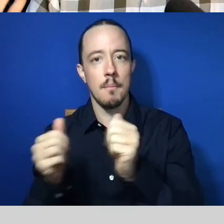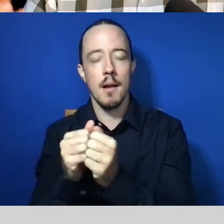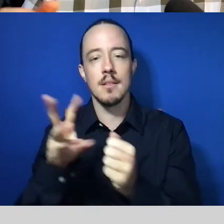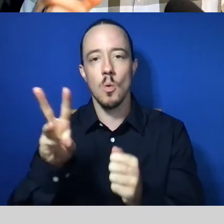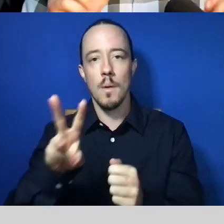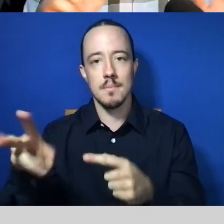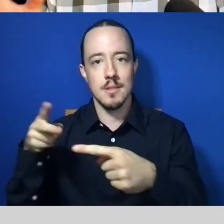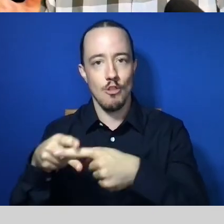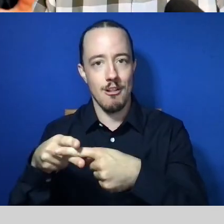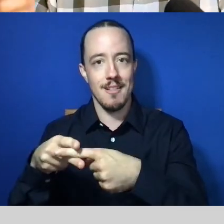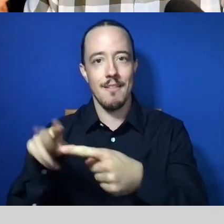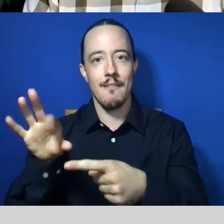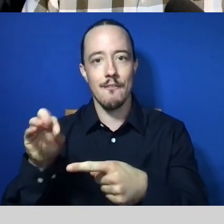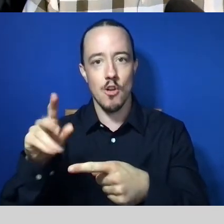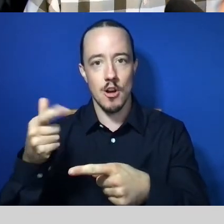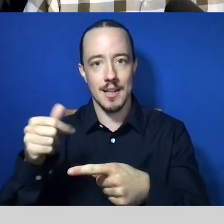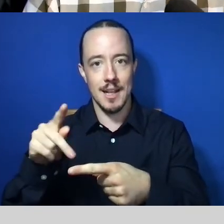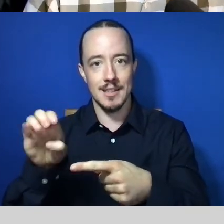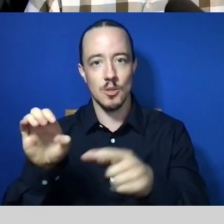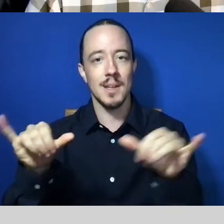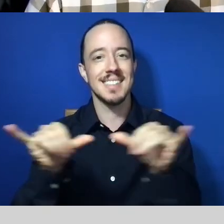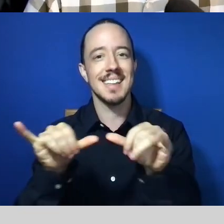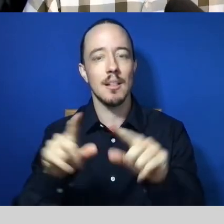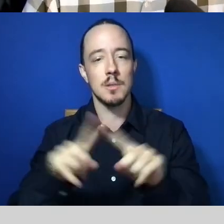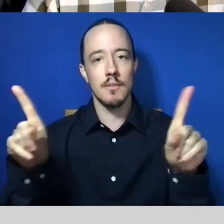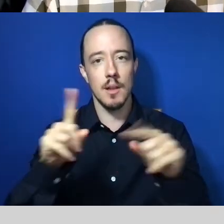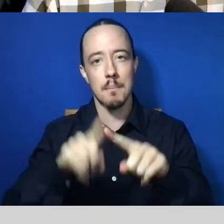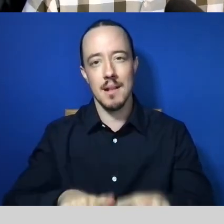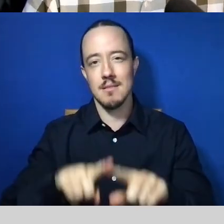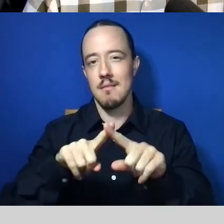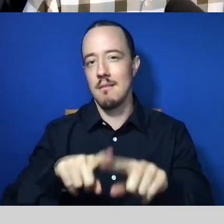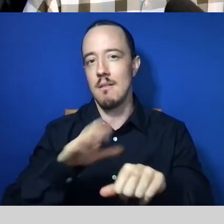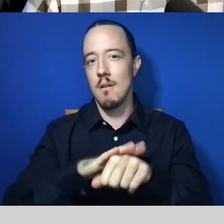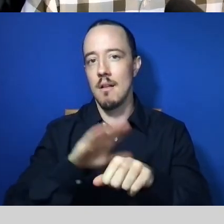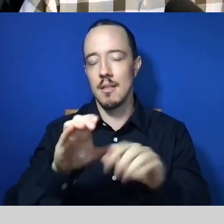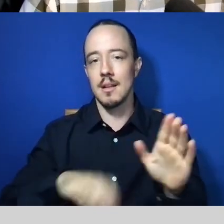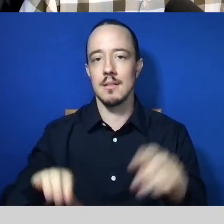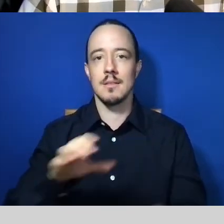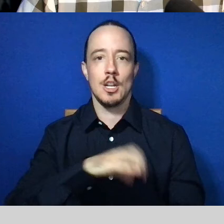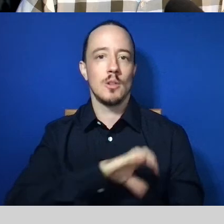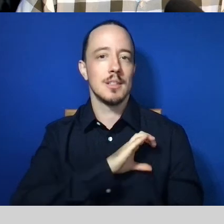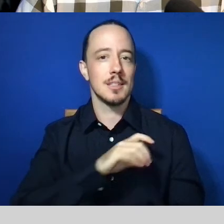So we can scale them differently based on the characteristics I mentioned earlier. Same thing goes for those Celery workers.